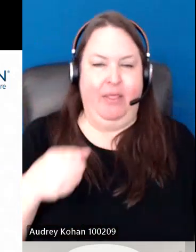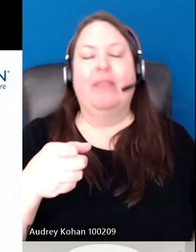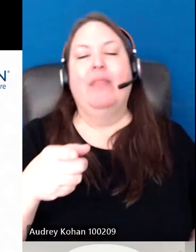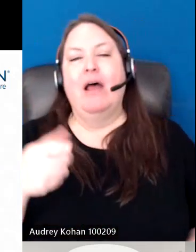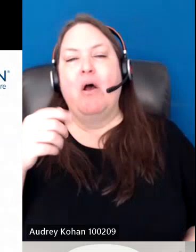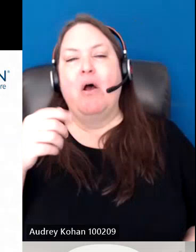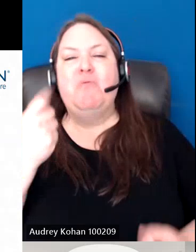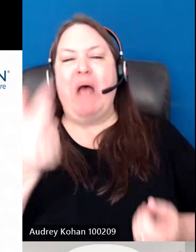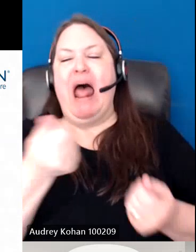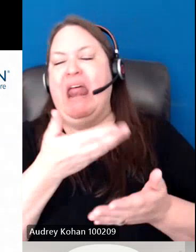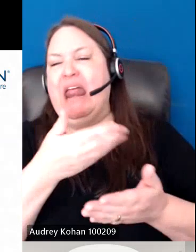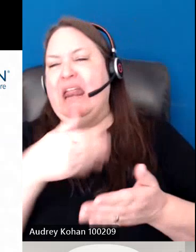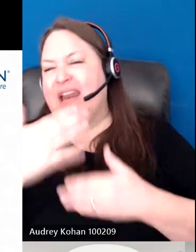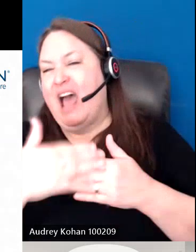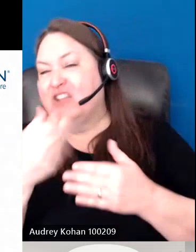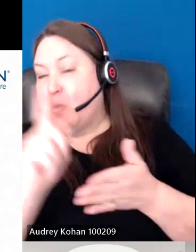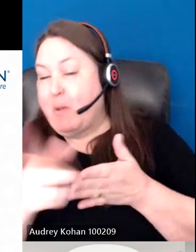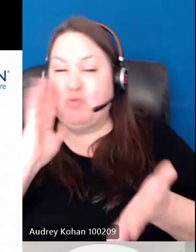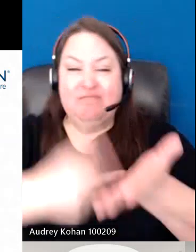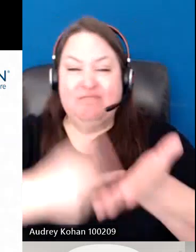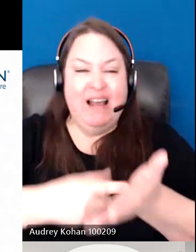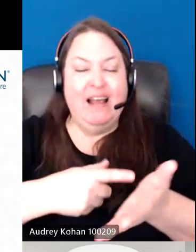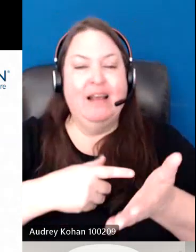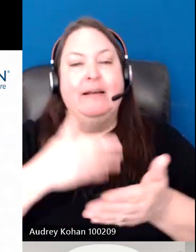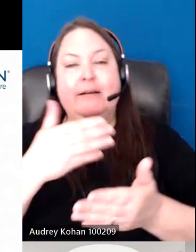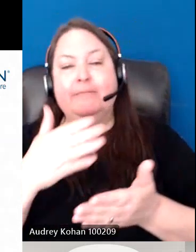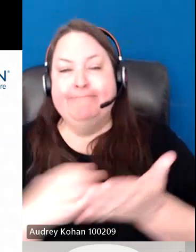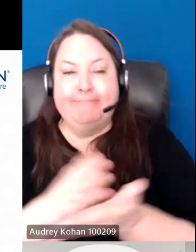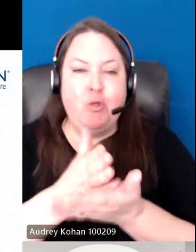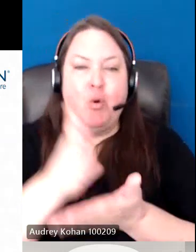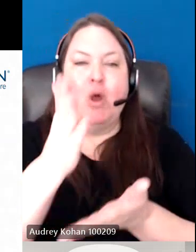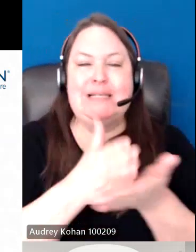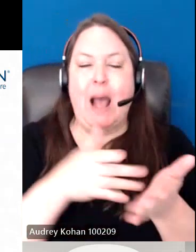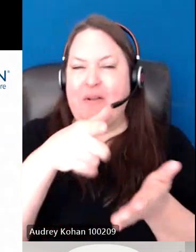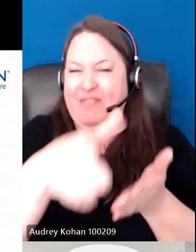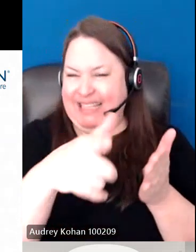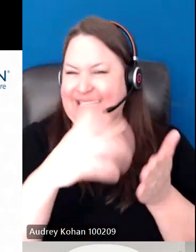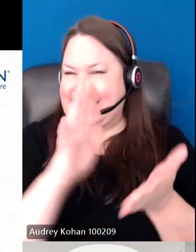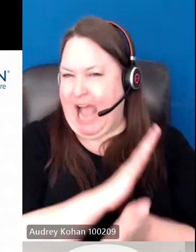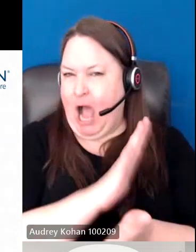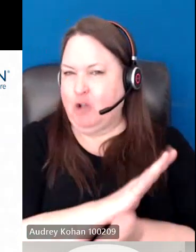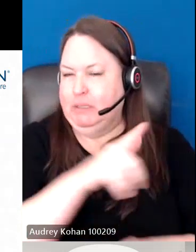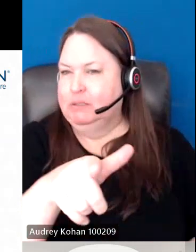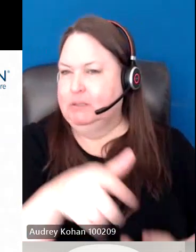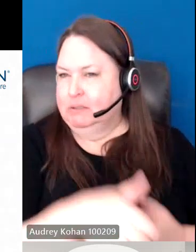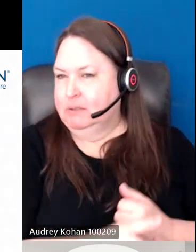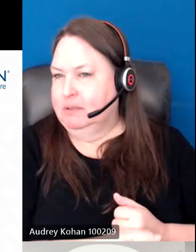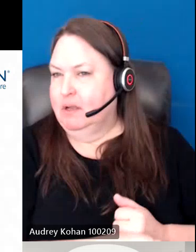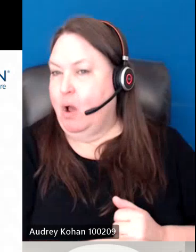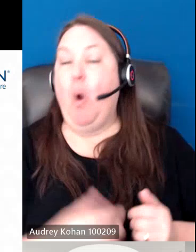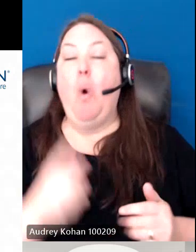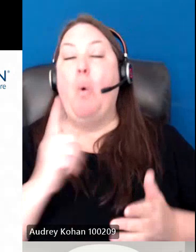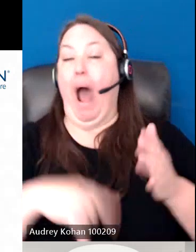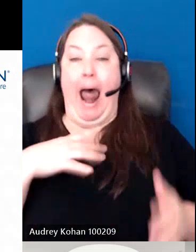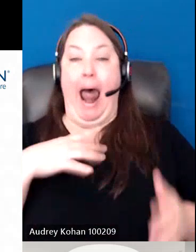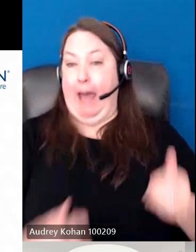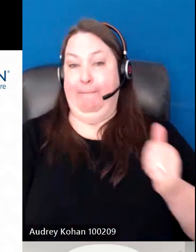um walking through some of the portions of this document what I like uh most about this document